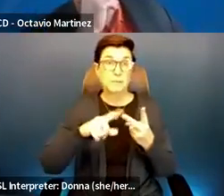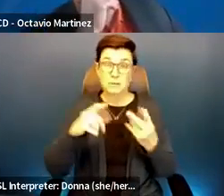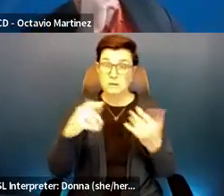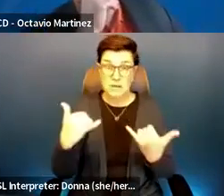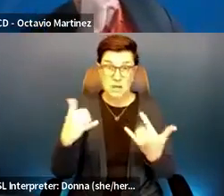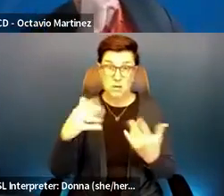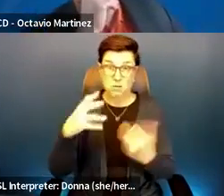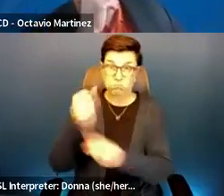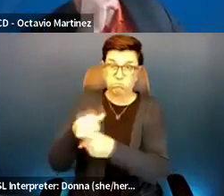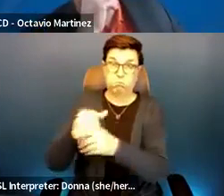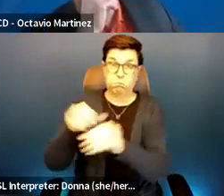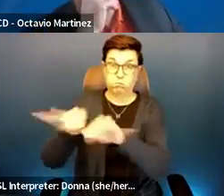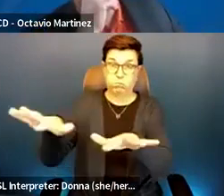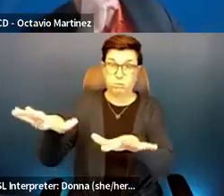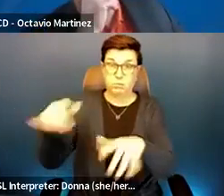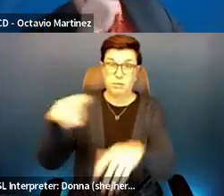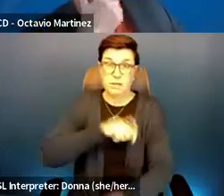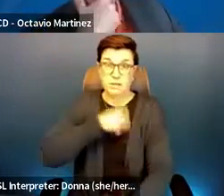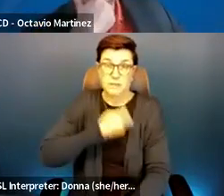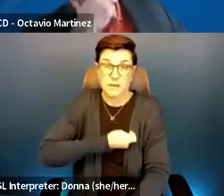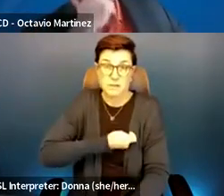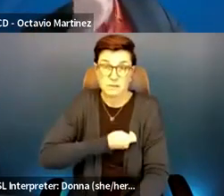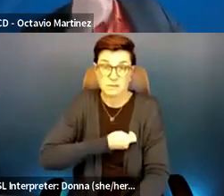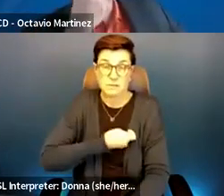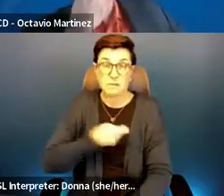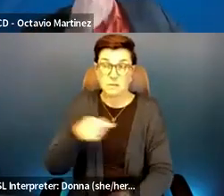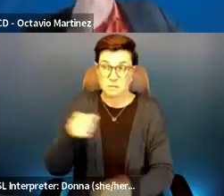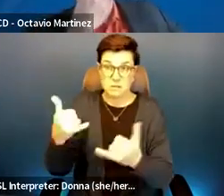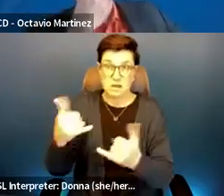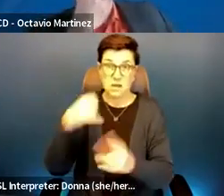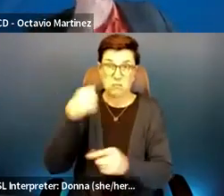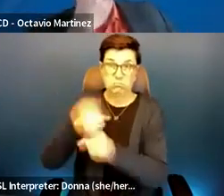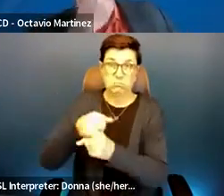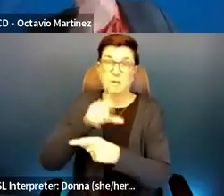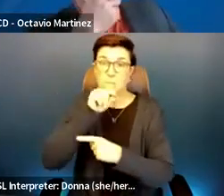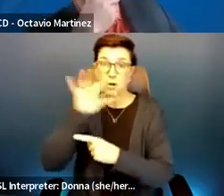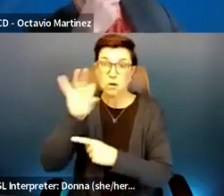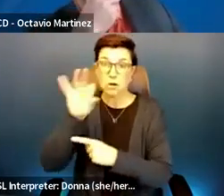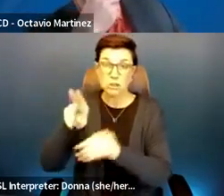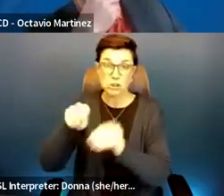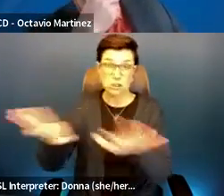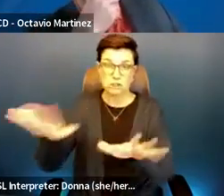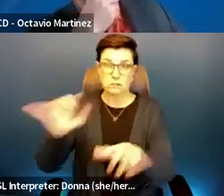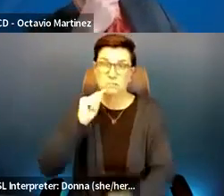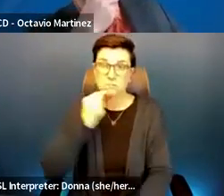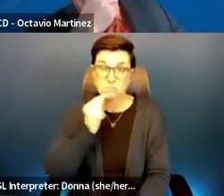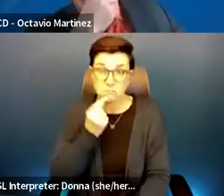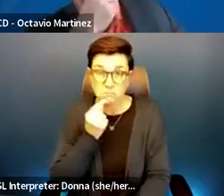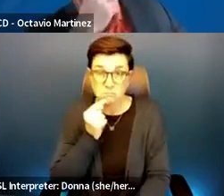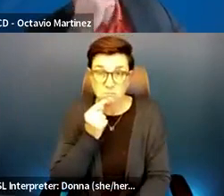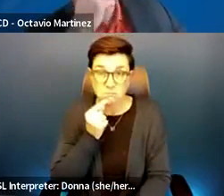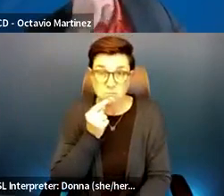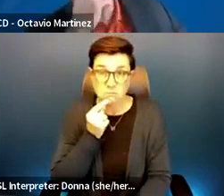to put another pressure on CDC, we need to be ready for that.